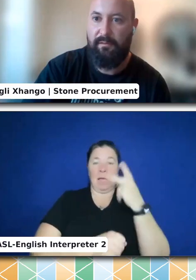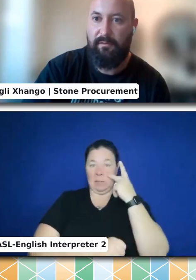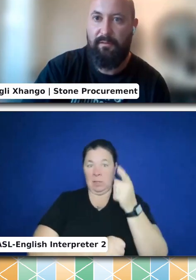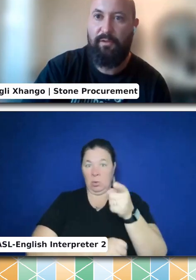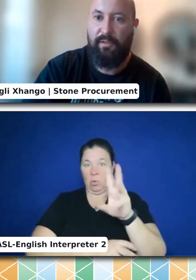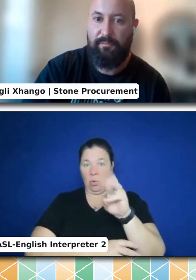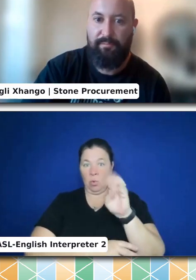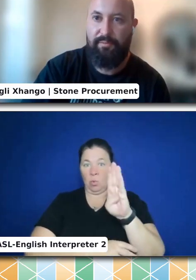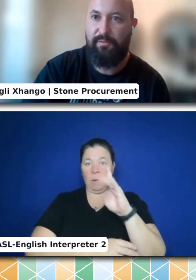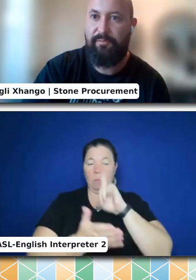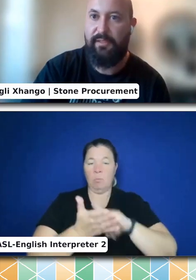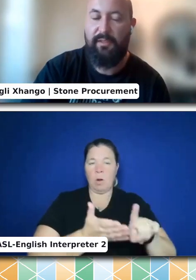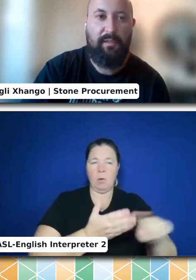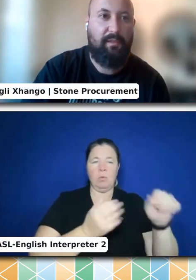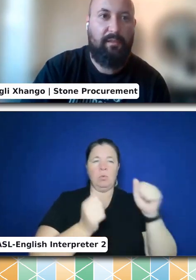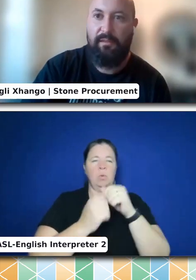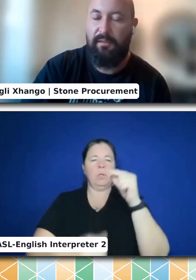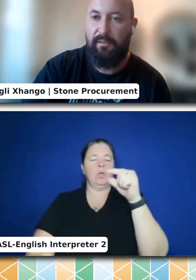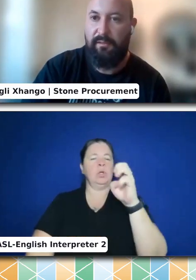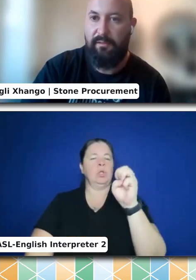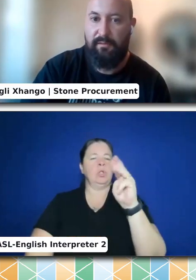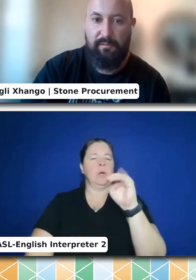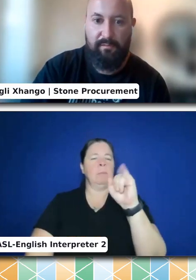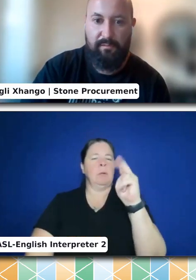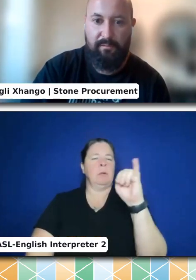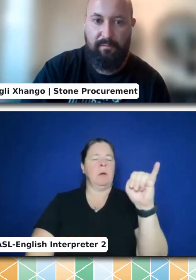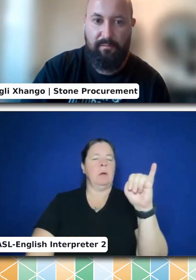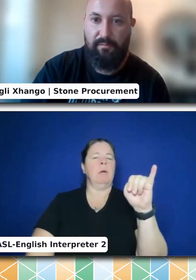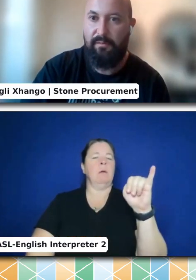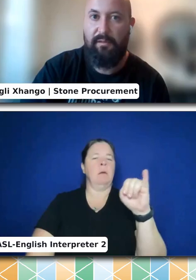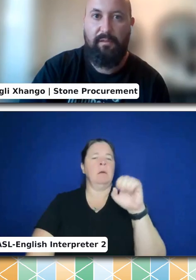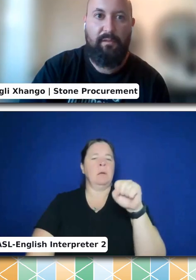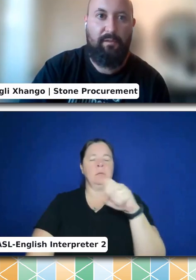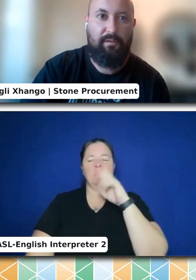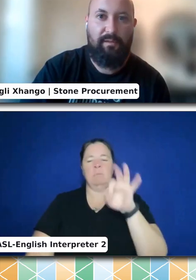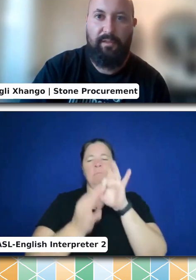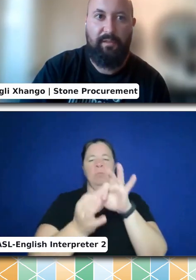Okay, perfect.